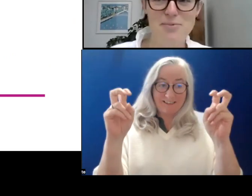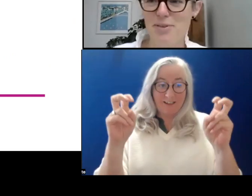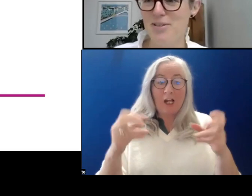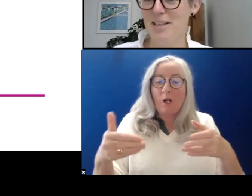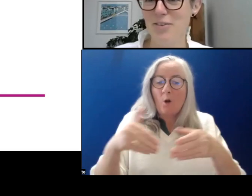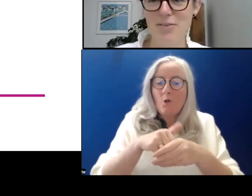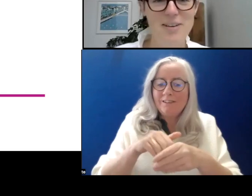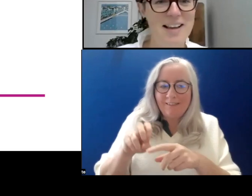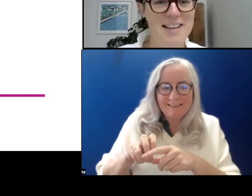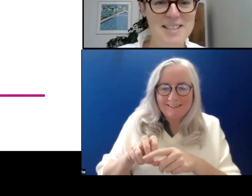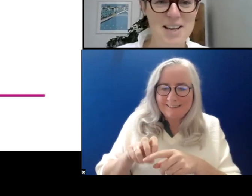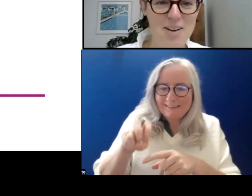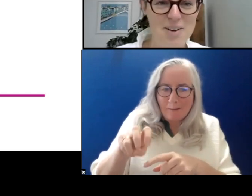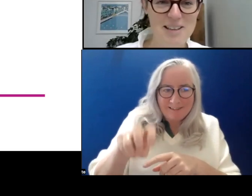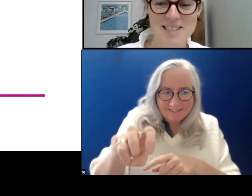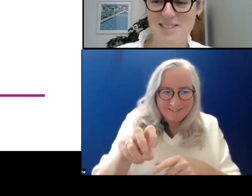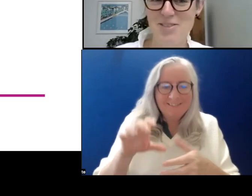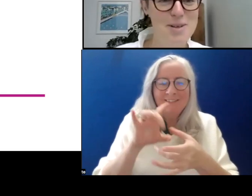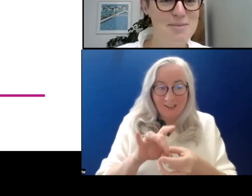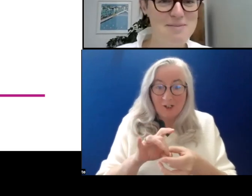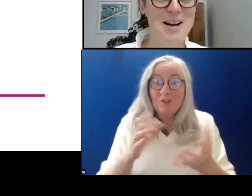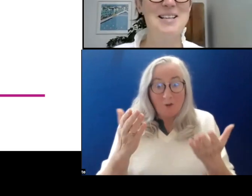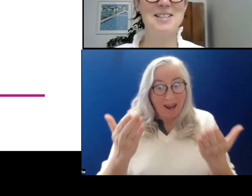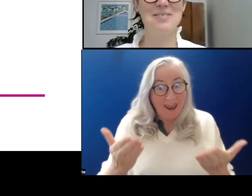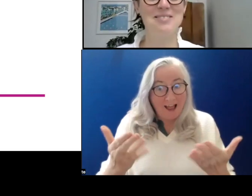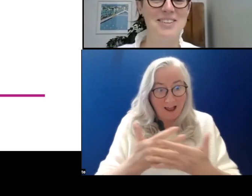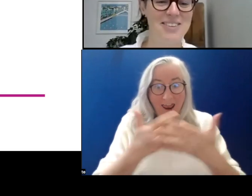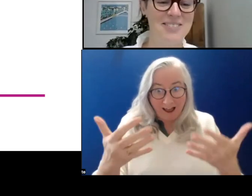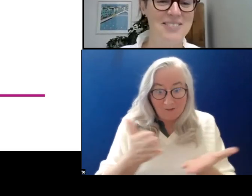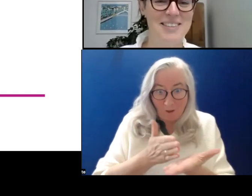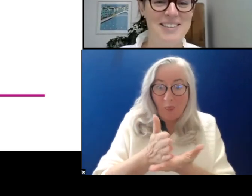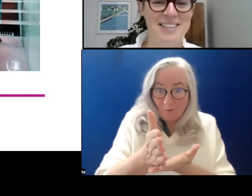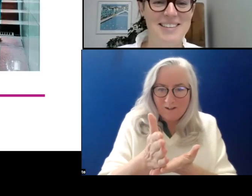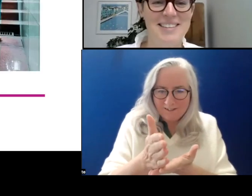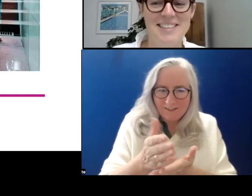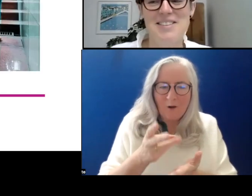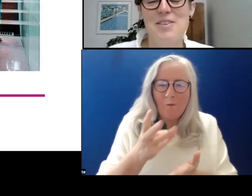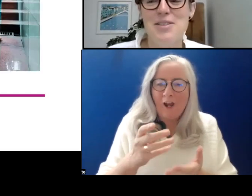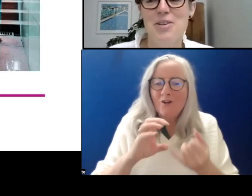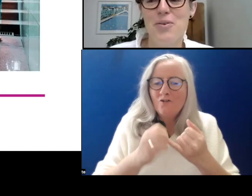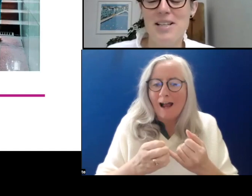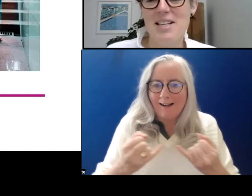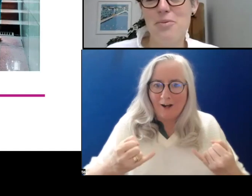loads get through and I'm going to make this as enjoyable as possible for you all so essentially